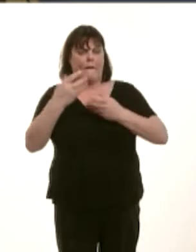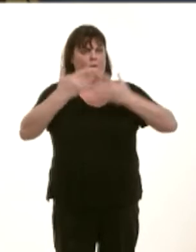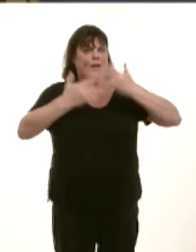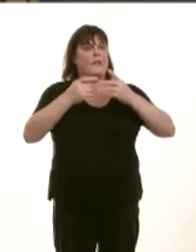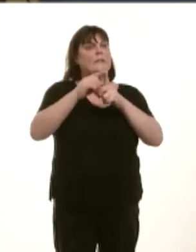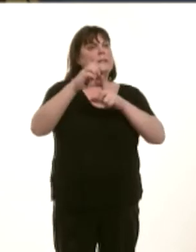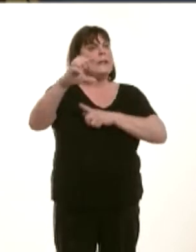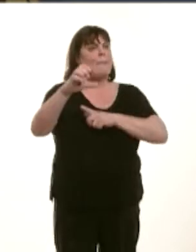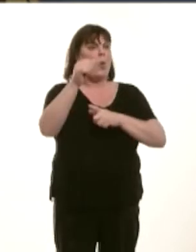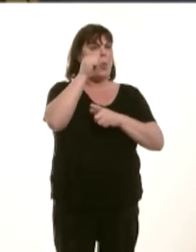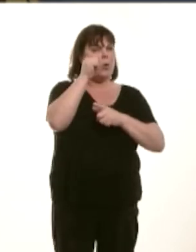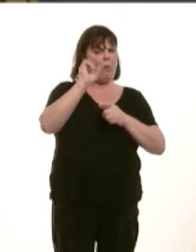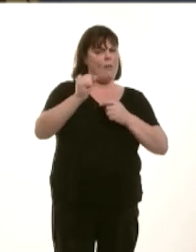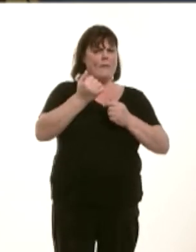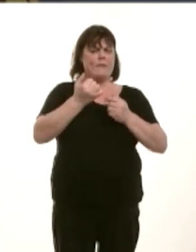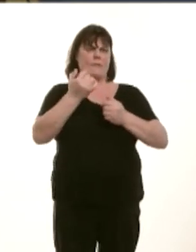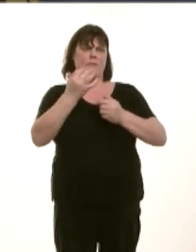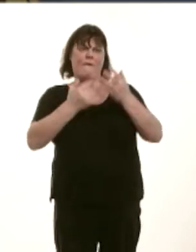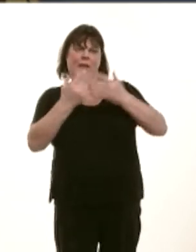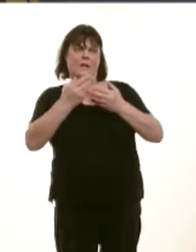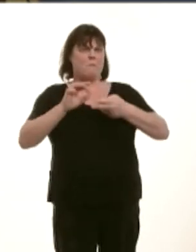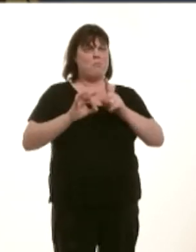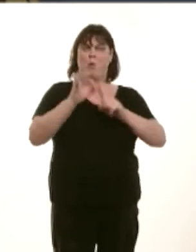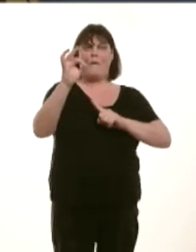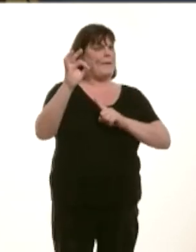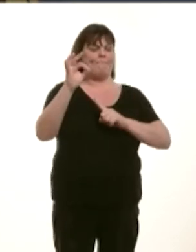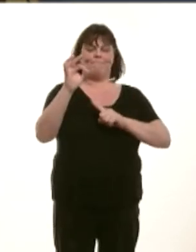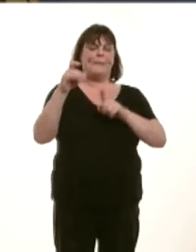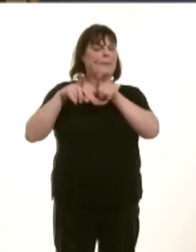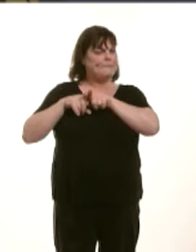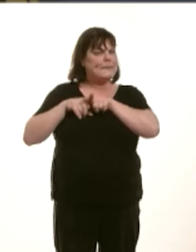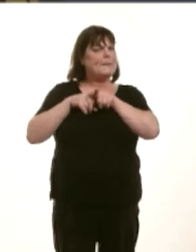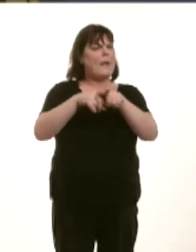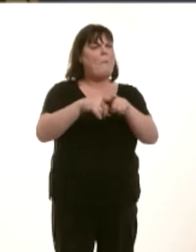of people attending those departments. In fact, there were slightly fewer people attending